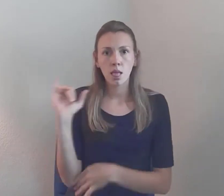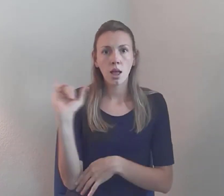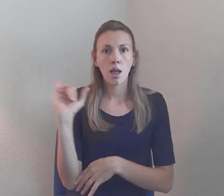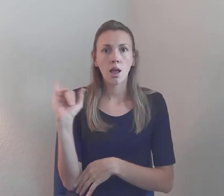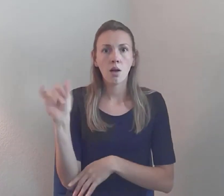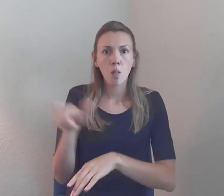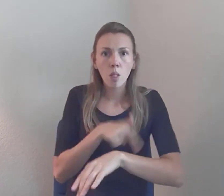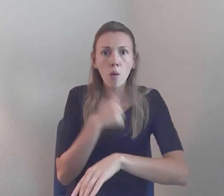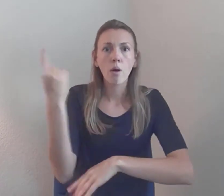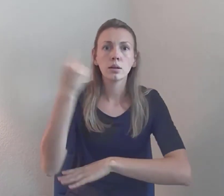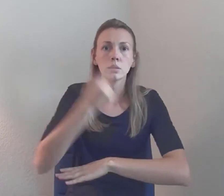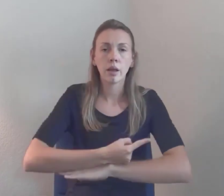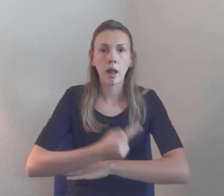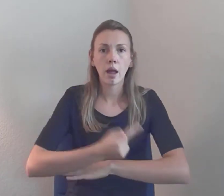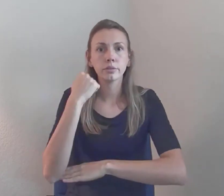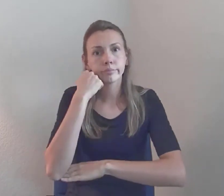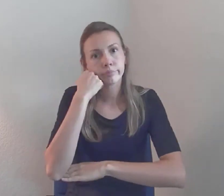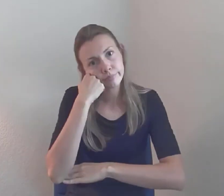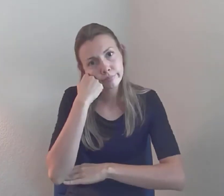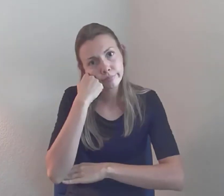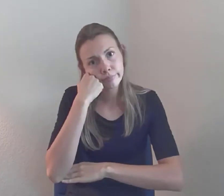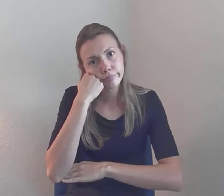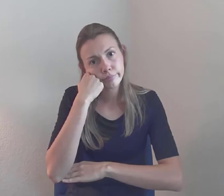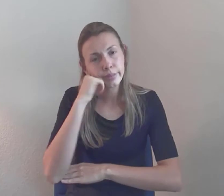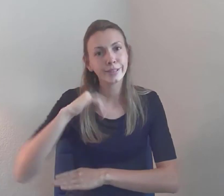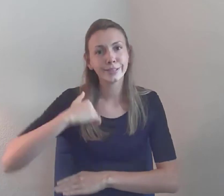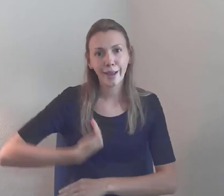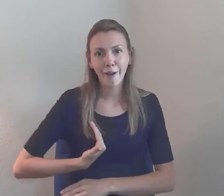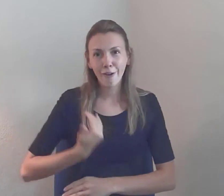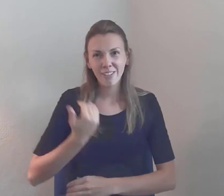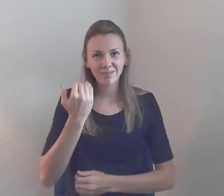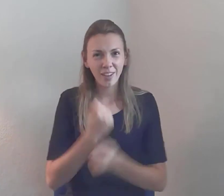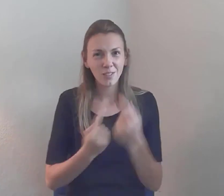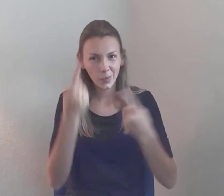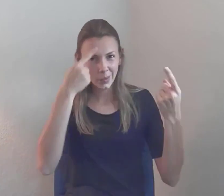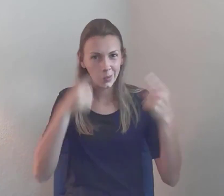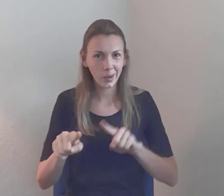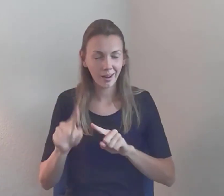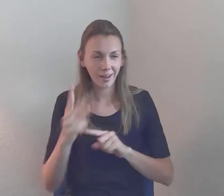Do people feel tired... Yes? A lot of people nodding their heads... Uhmm...